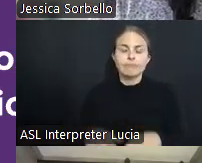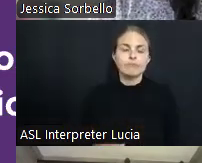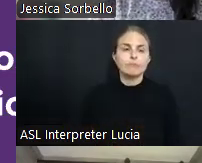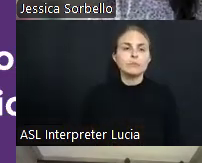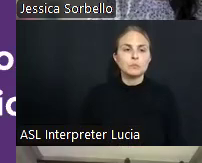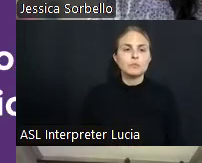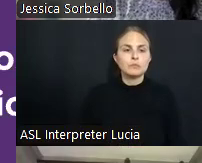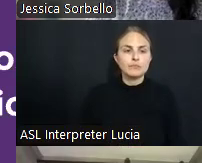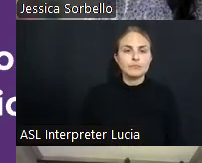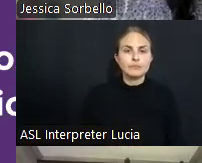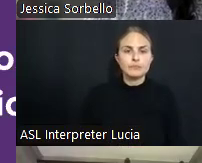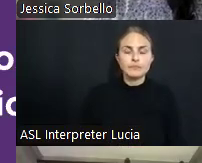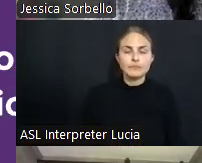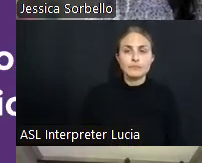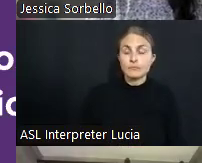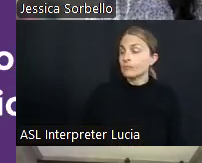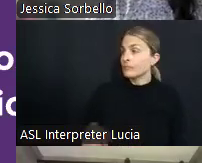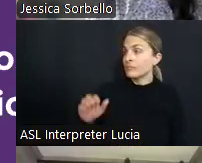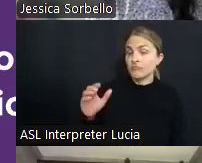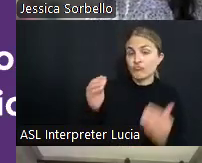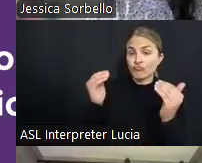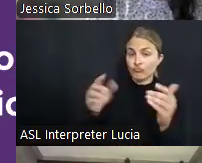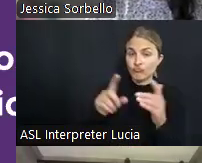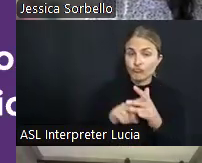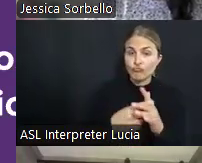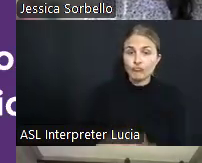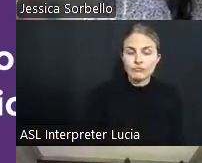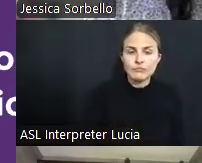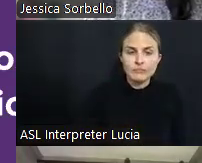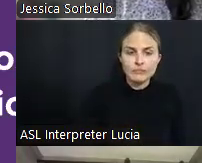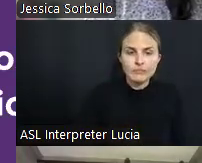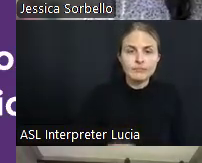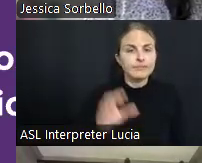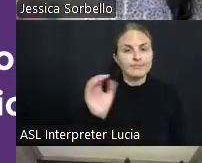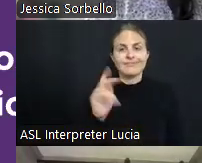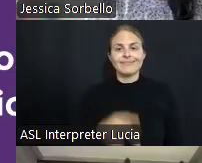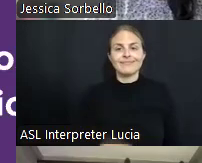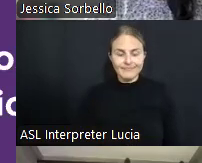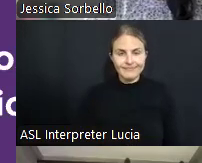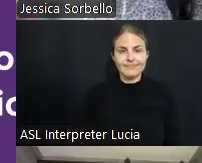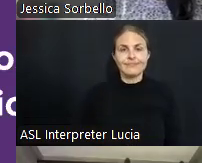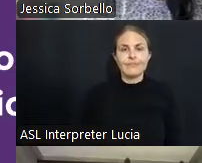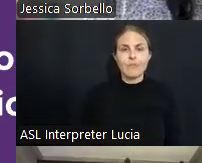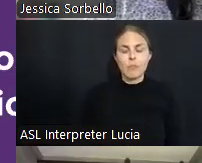to get started. »BLAISE BRYANT: Okay